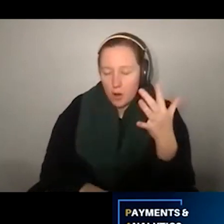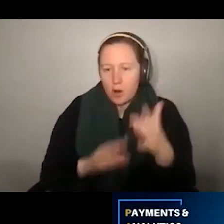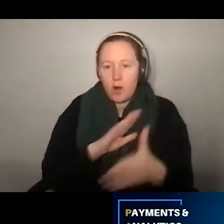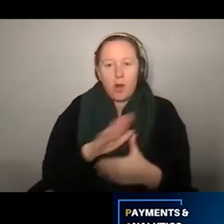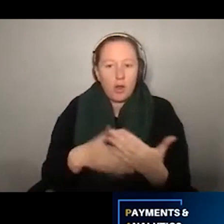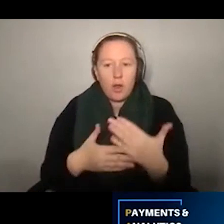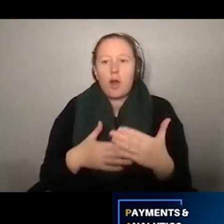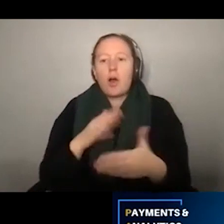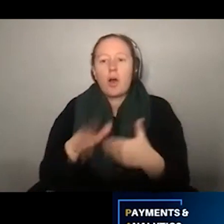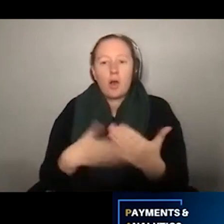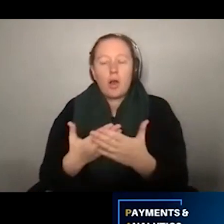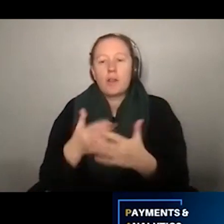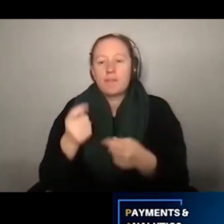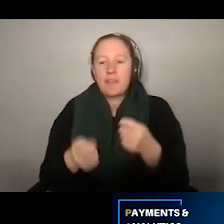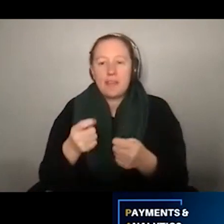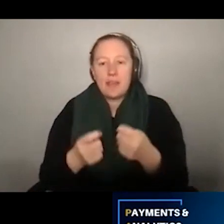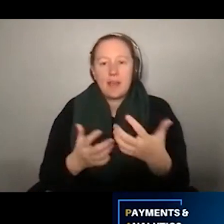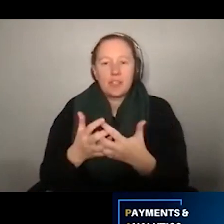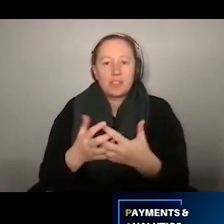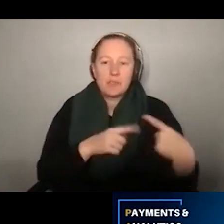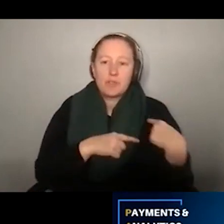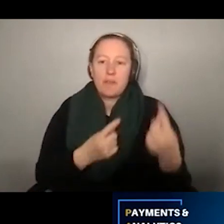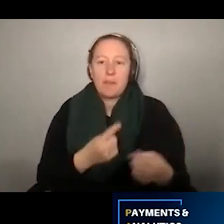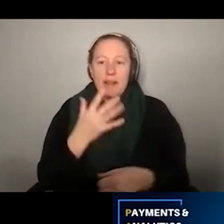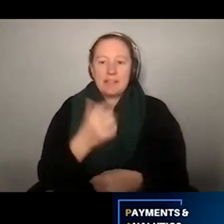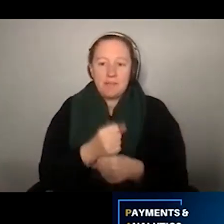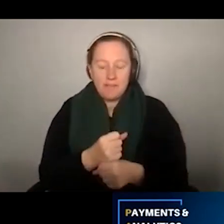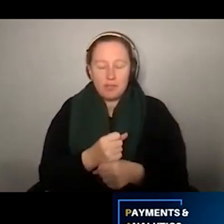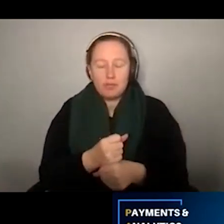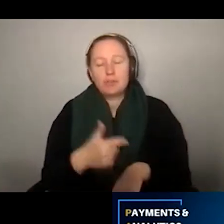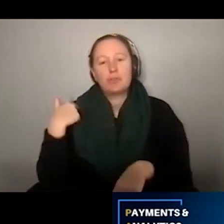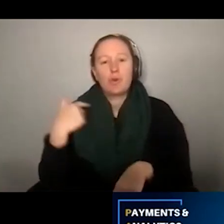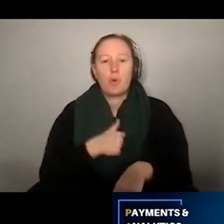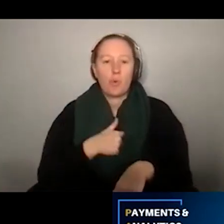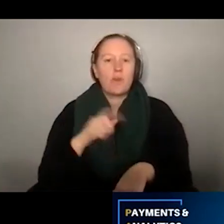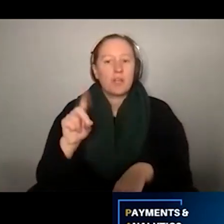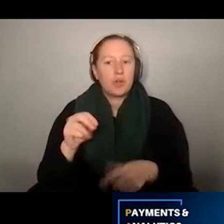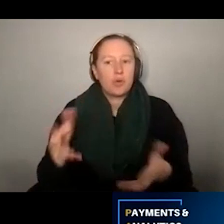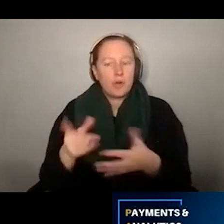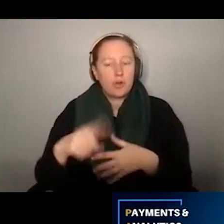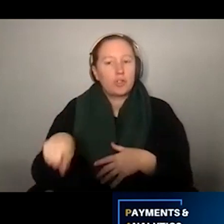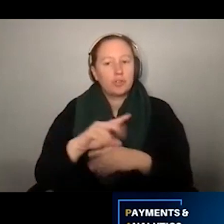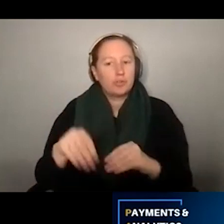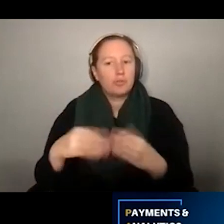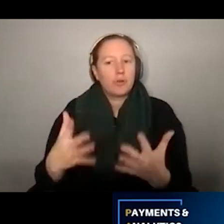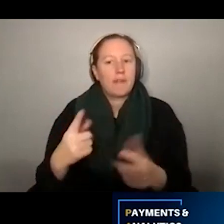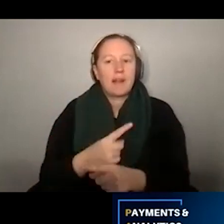submitted by the organization over the past five years. We would encourage you to be providing an appropriate justification for